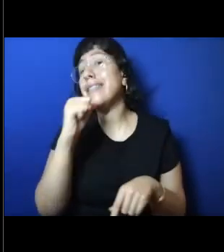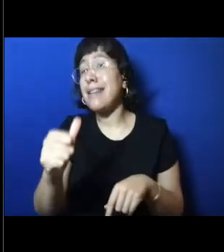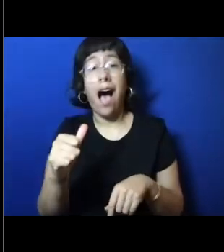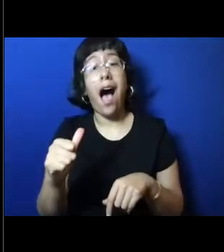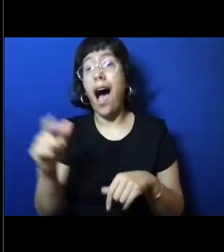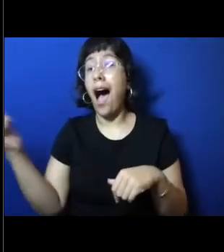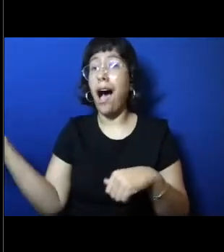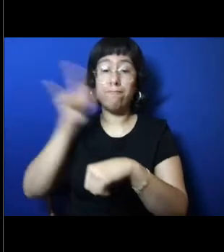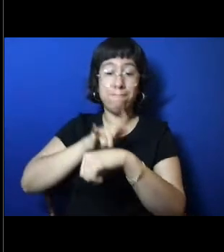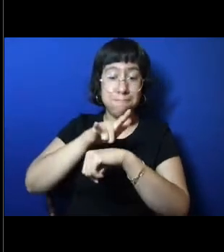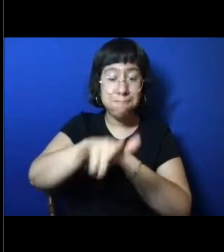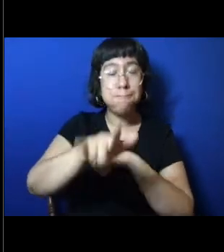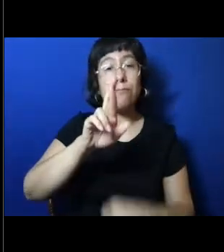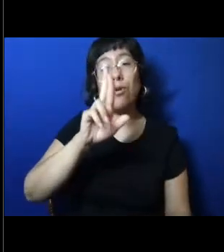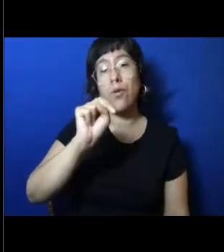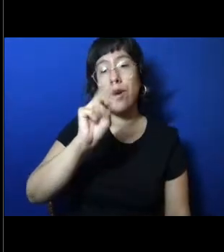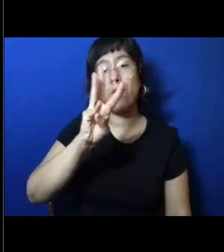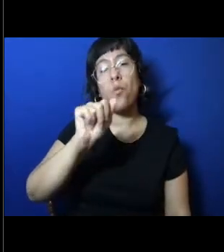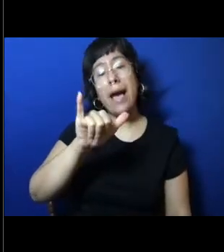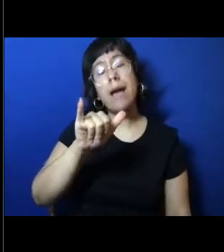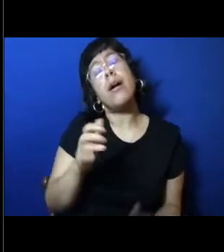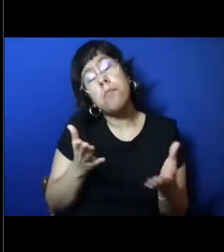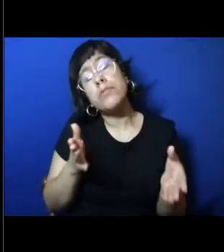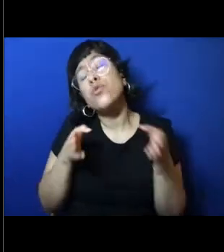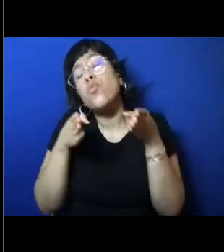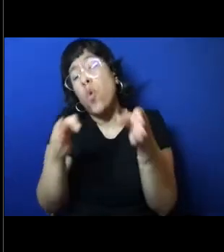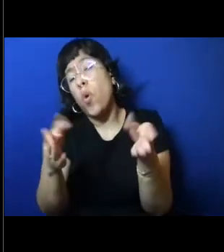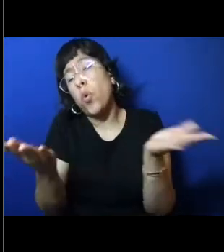That's what those are. [Nicole] Okay, great. That's a good question Zach.